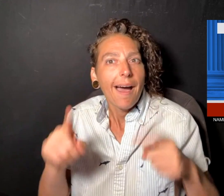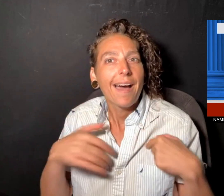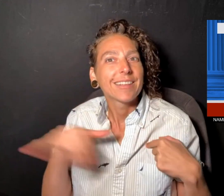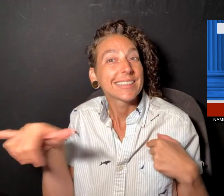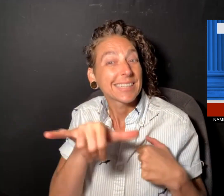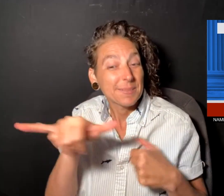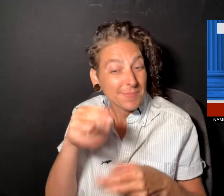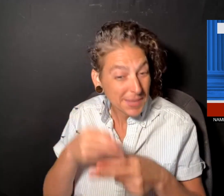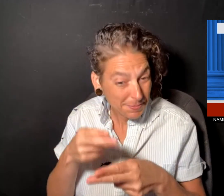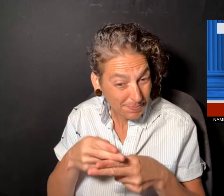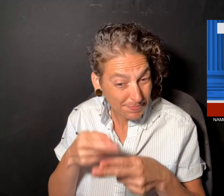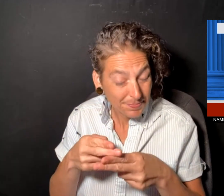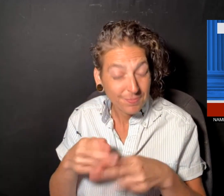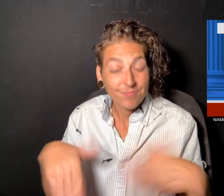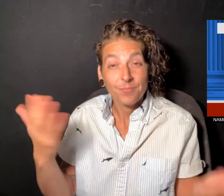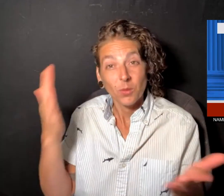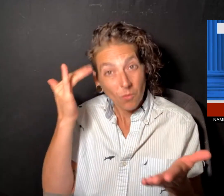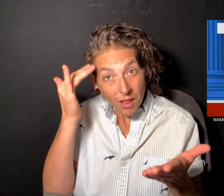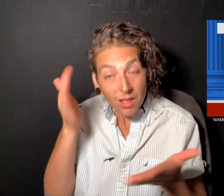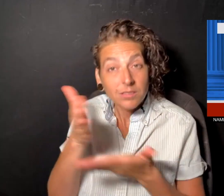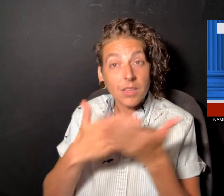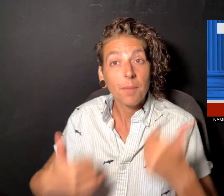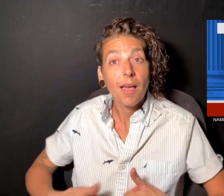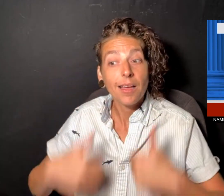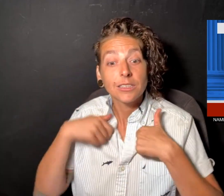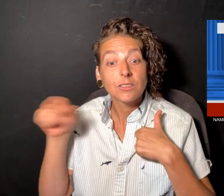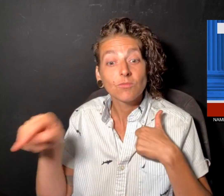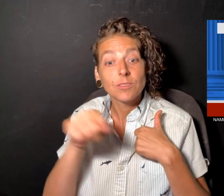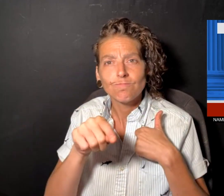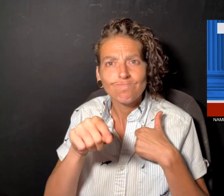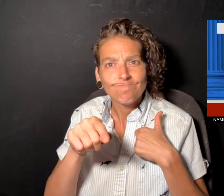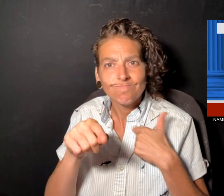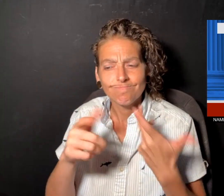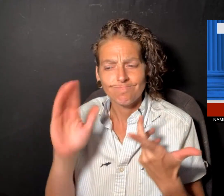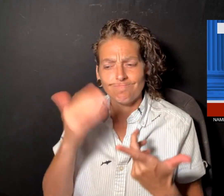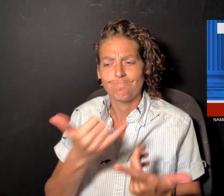just people with the same names because some of the addresses appear to be wrong.